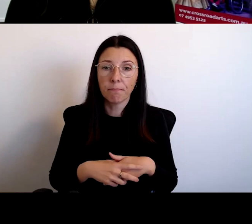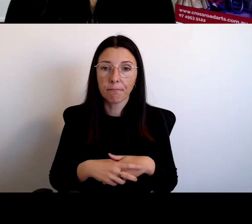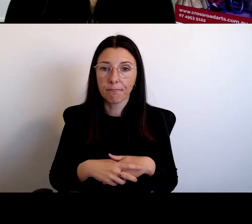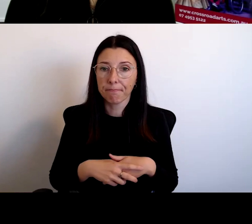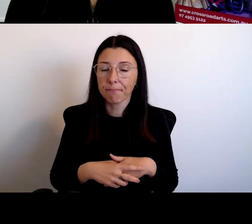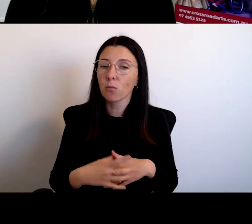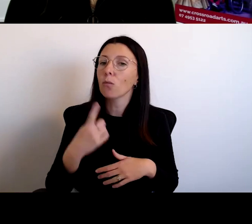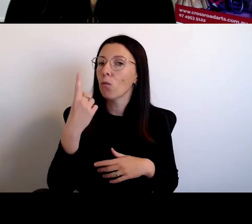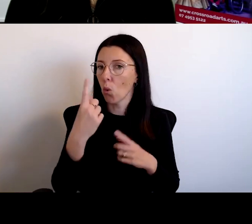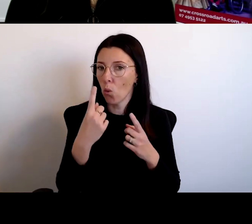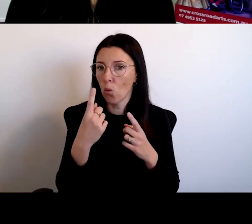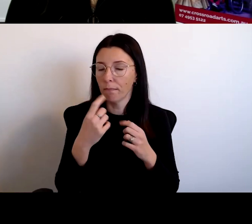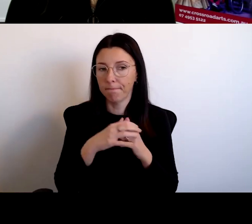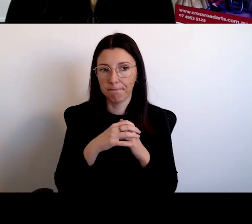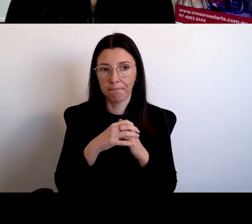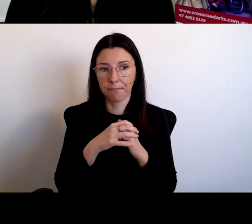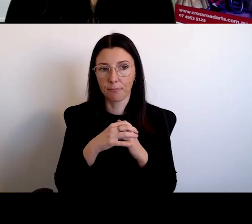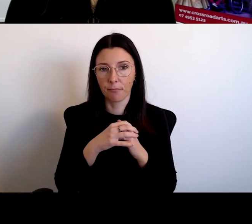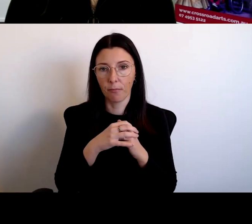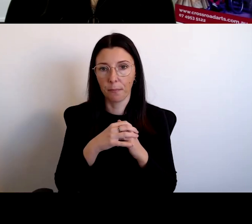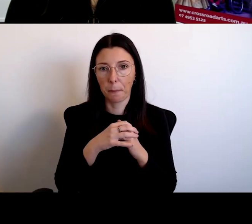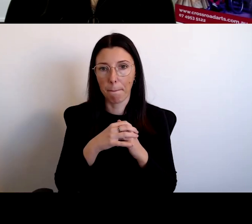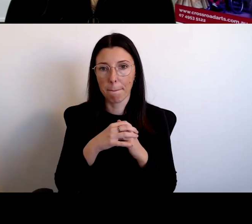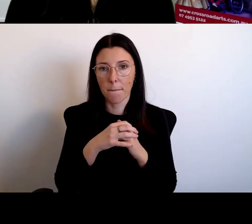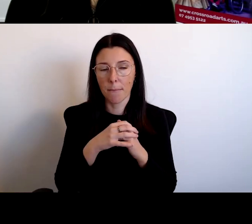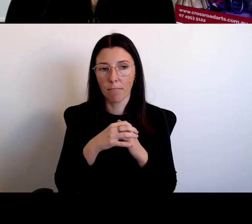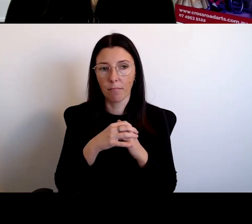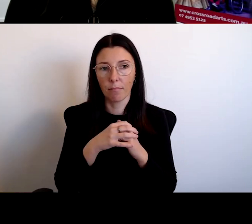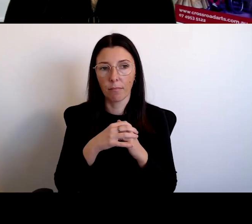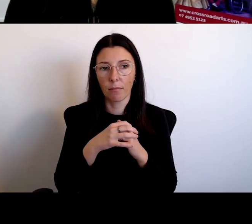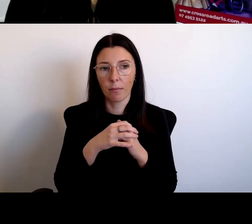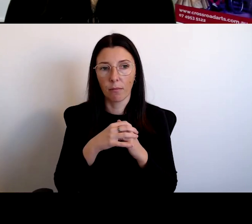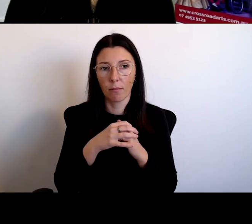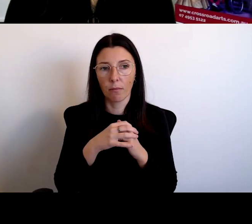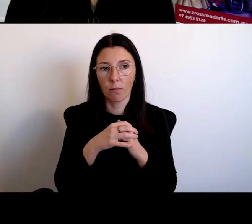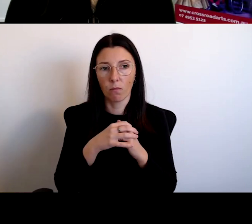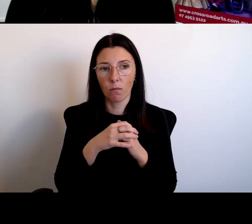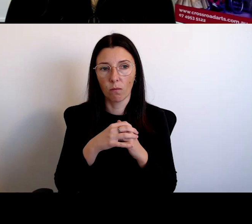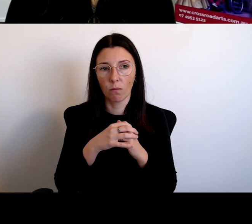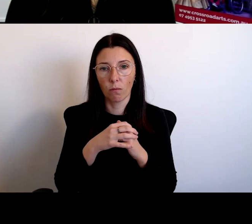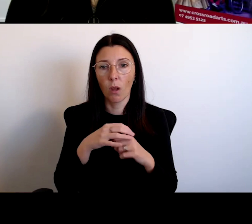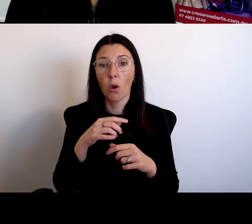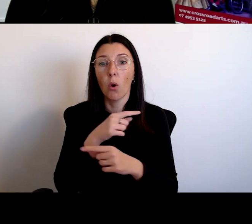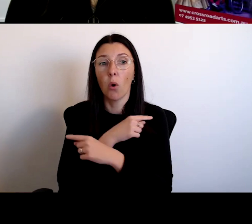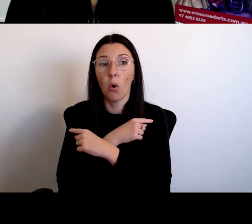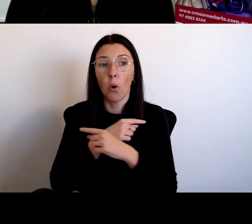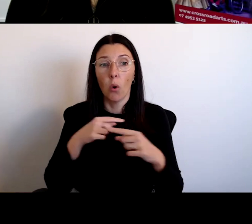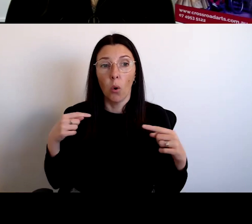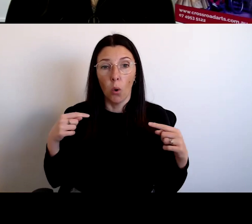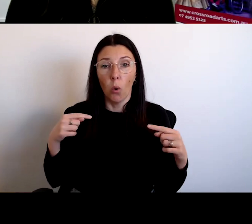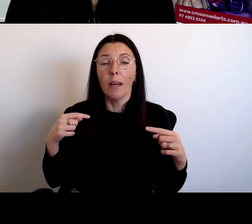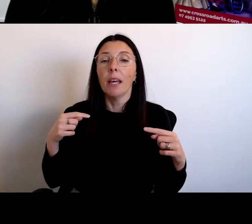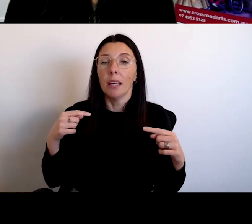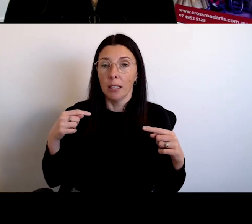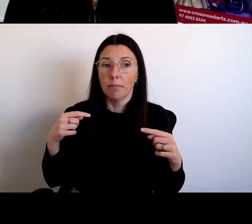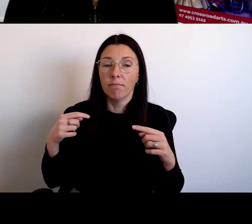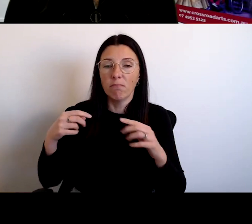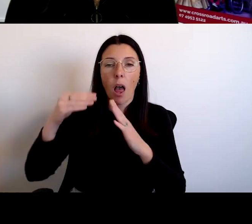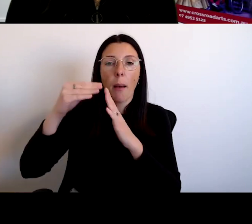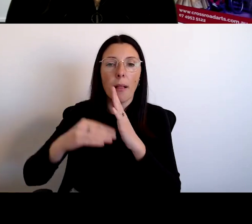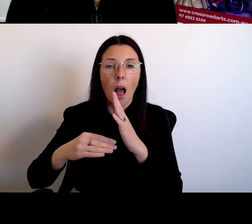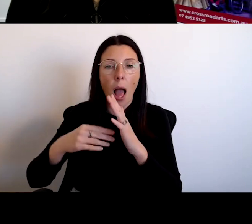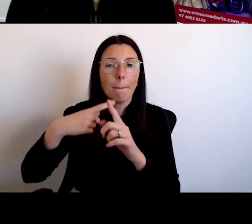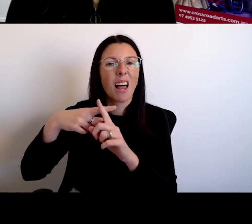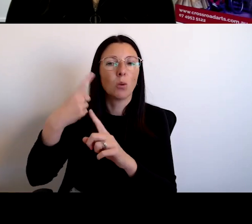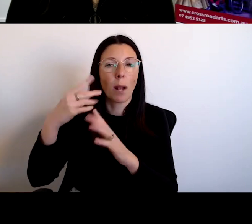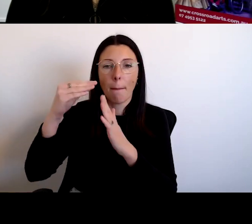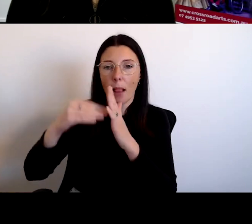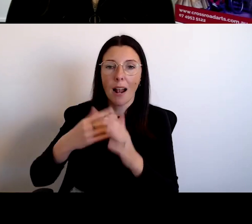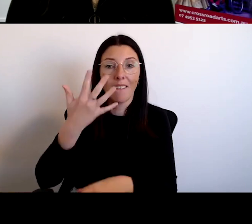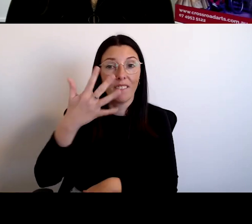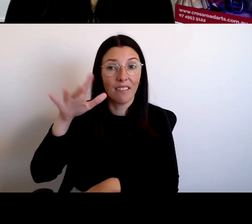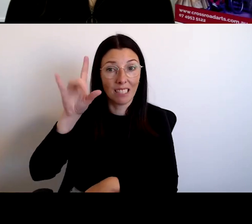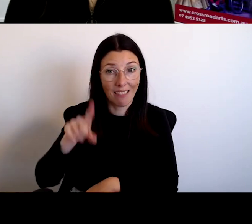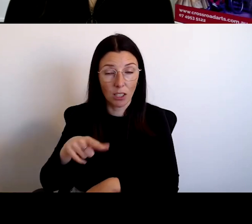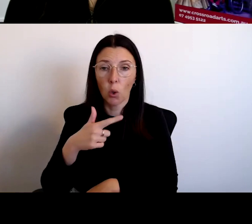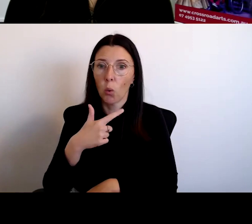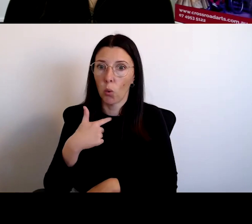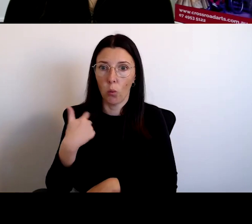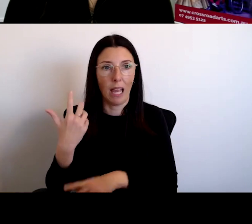One thing, we pitched for Plus1 for 50,000. We reached well above our target which was really